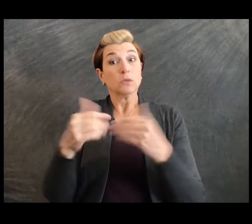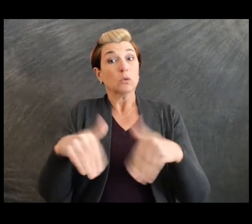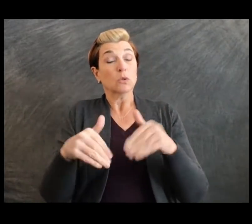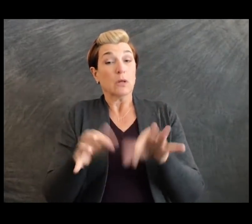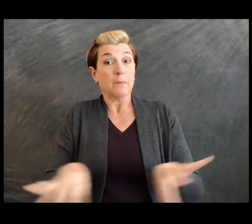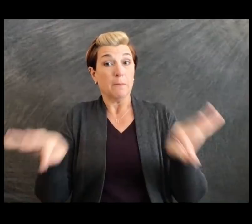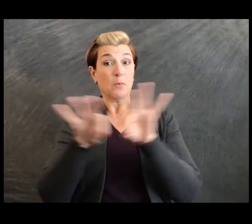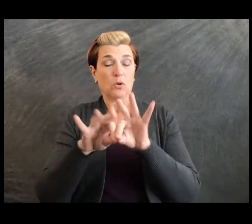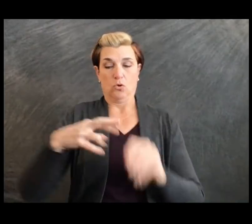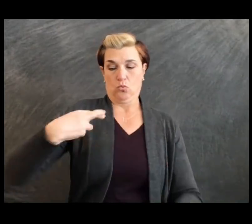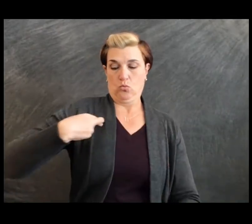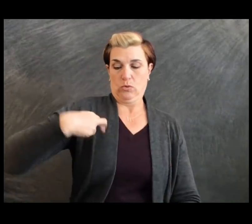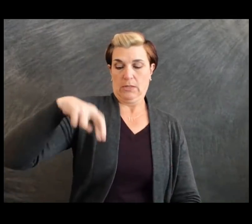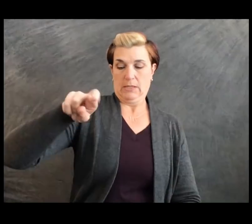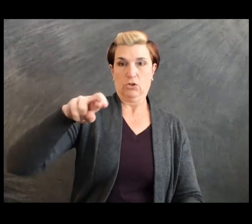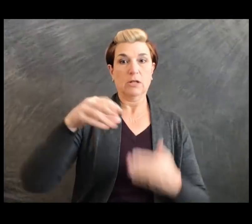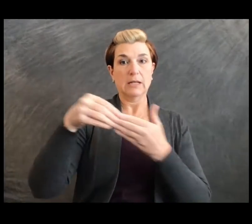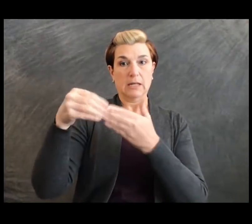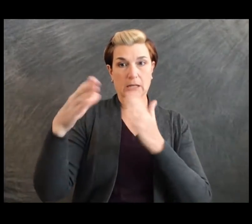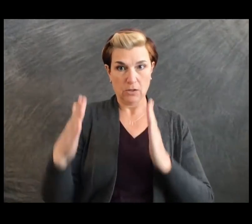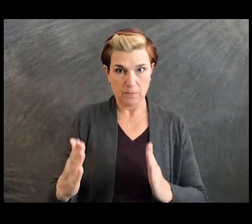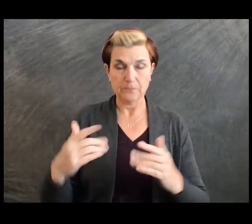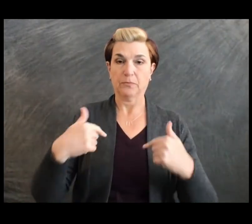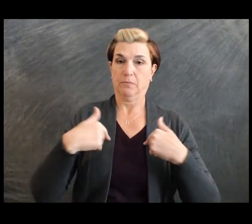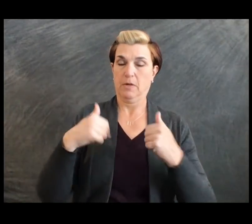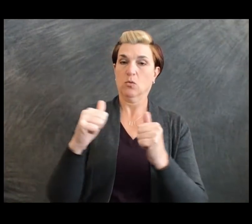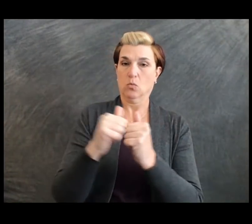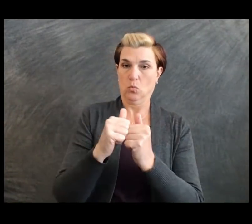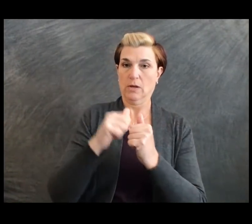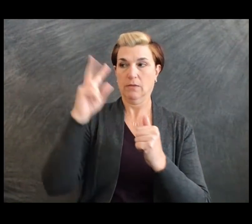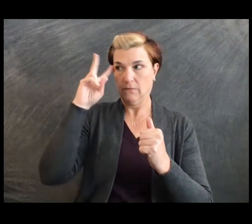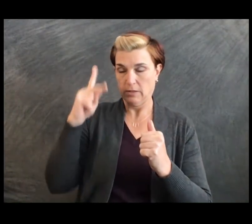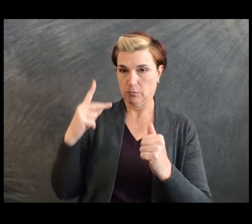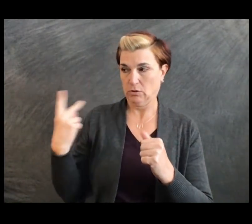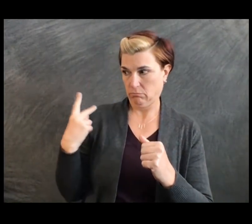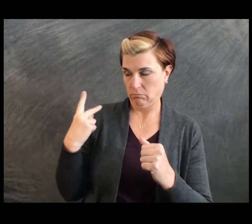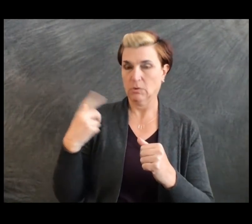the vice president and myself with the religious leaders of of our country many